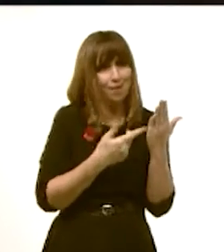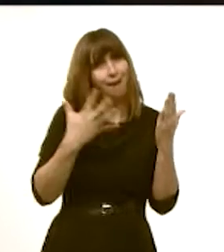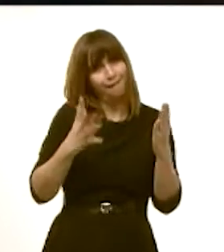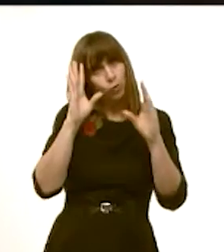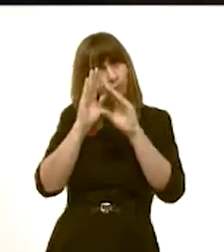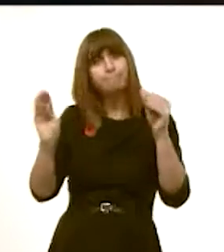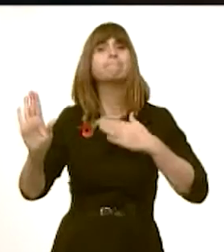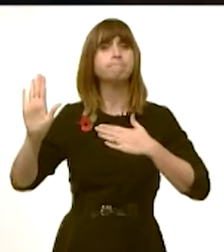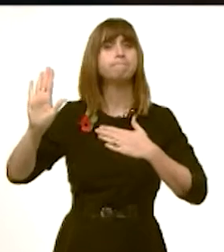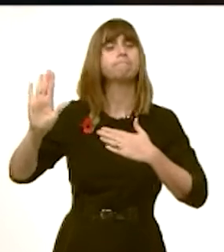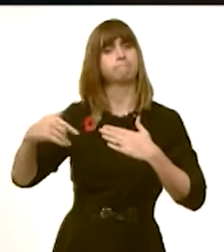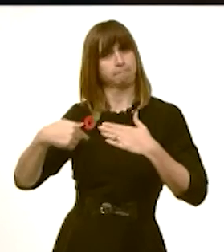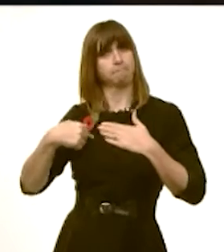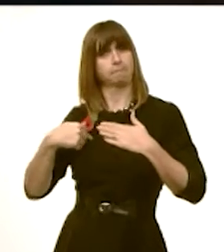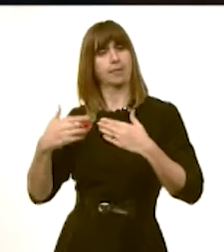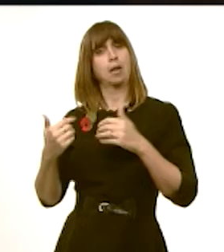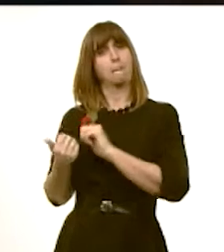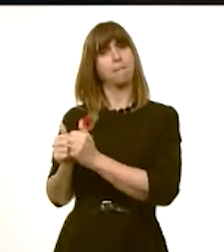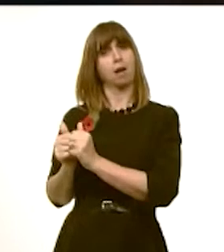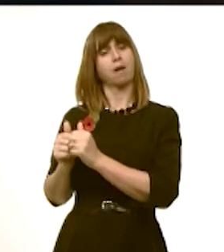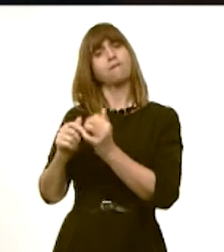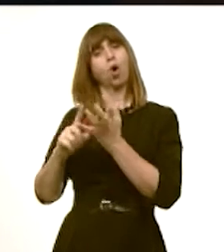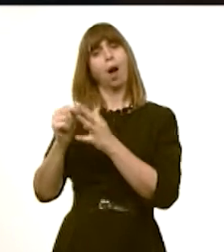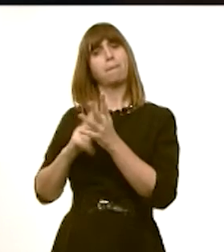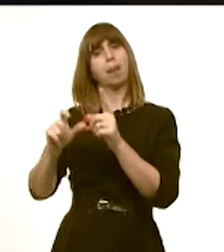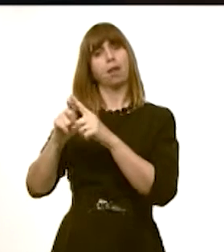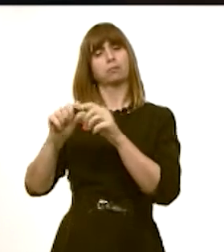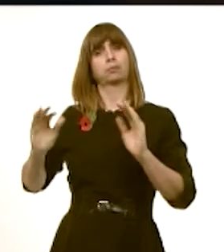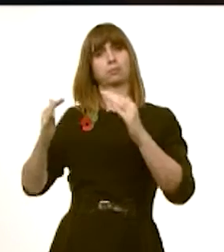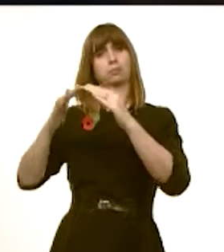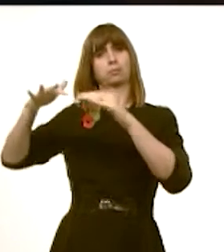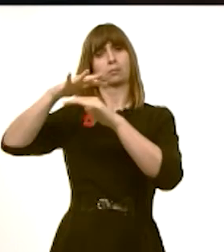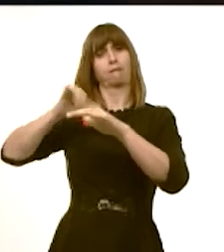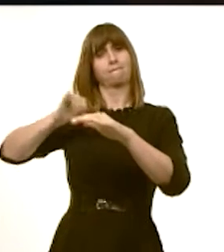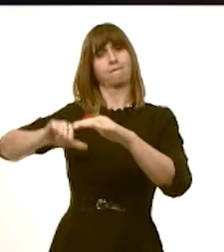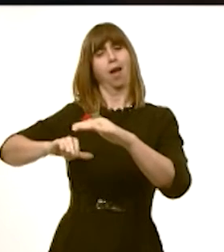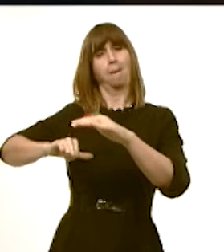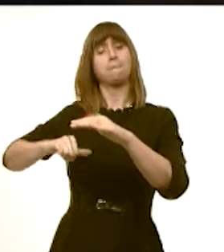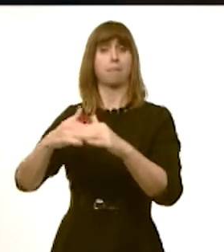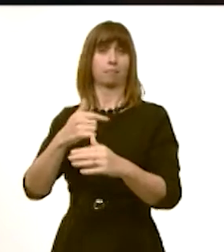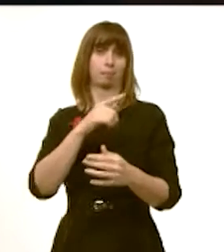fact that I am a partner in a small upland farming business in receipt of CAP support.